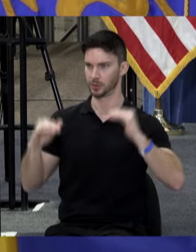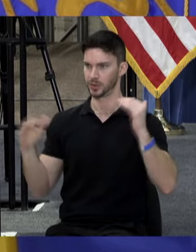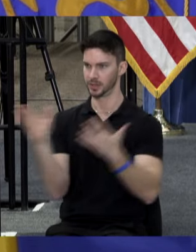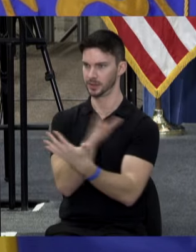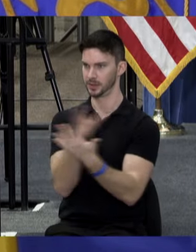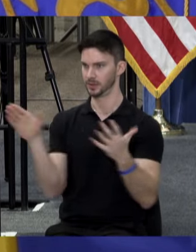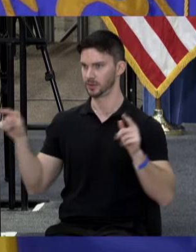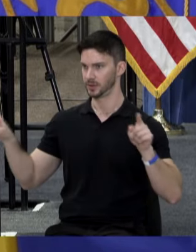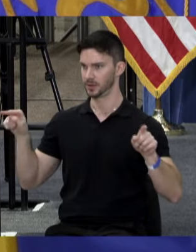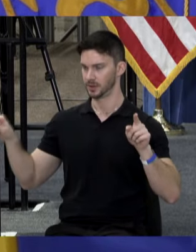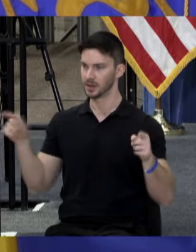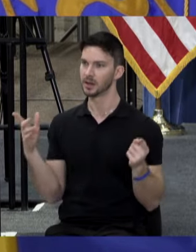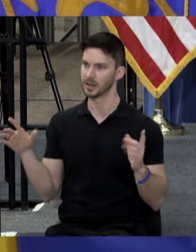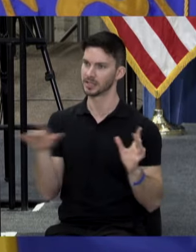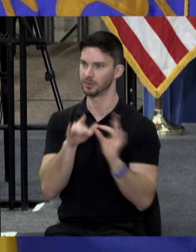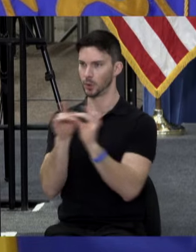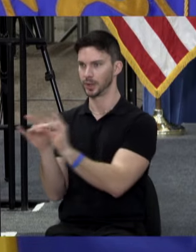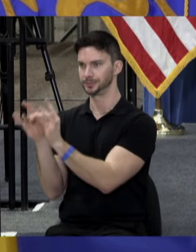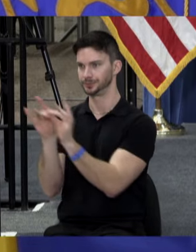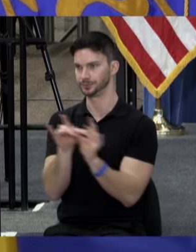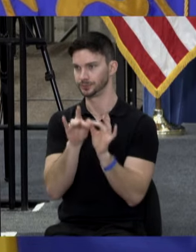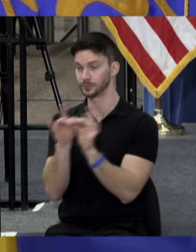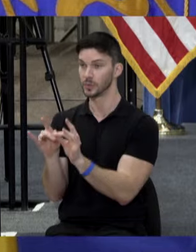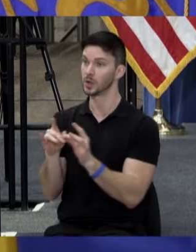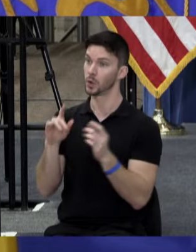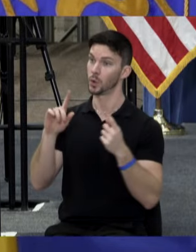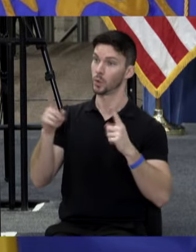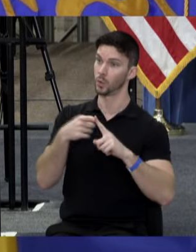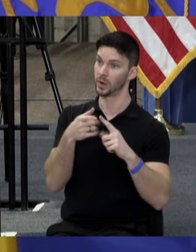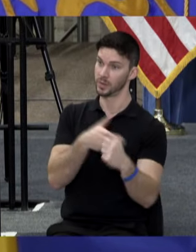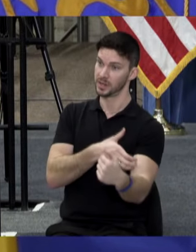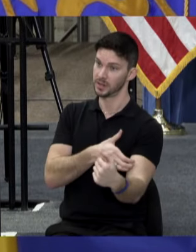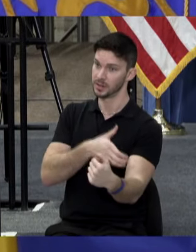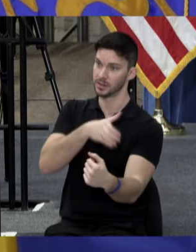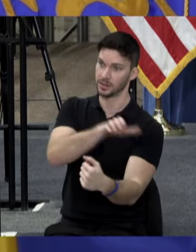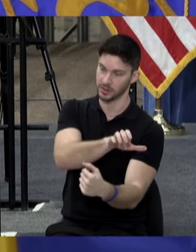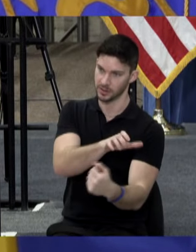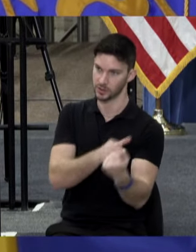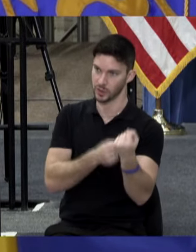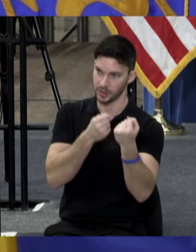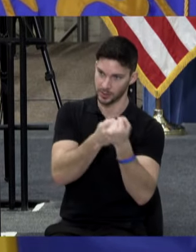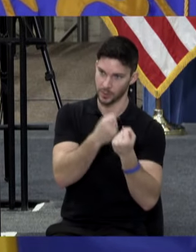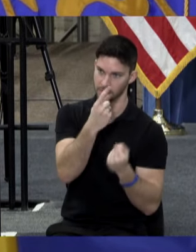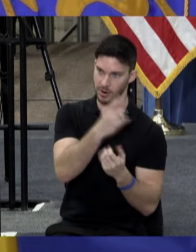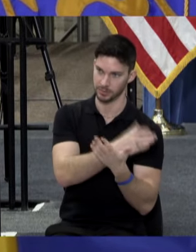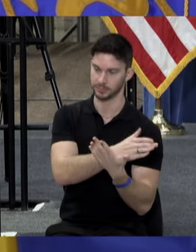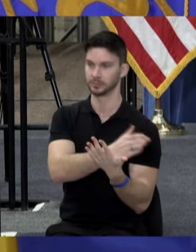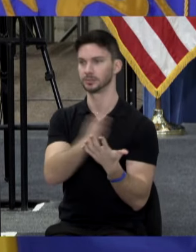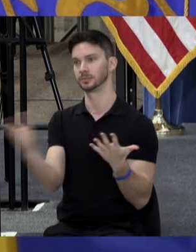When we strengthen one part of this continuum, we strengthen the entire care ecosystem. Supporting